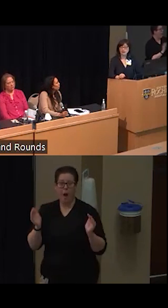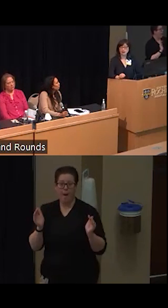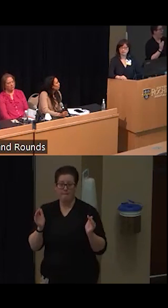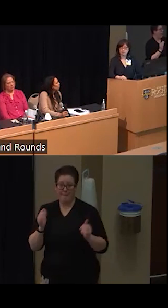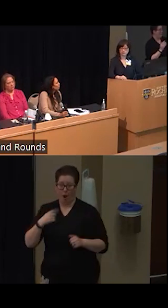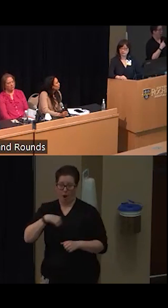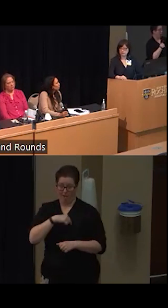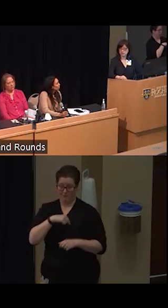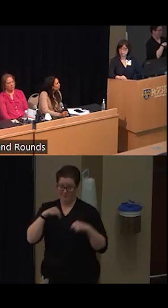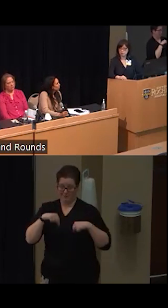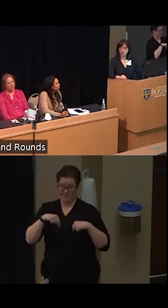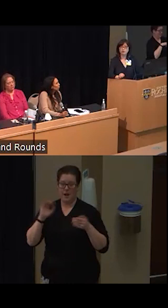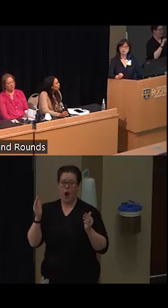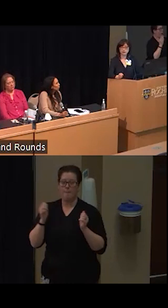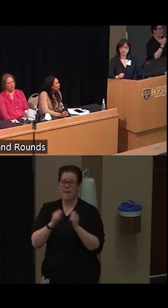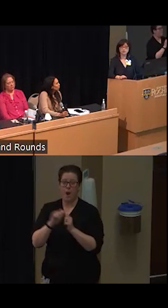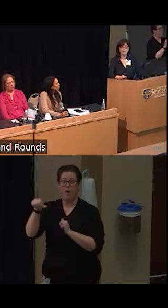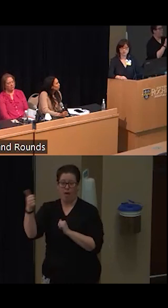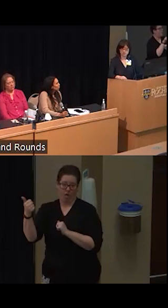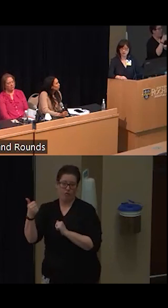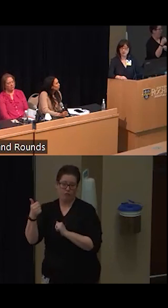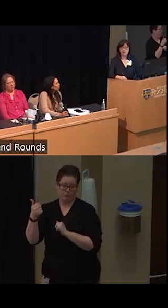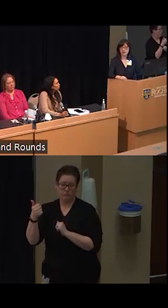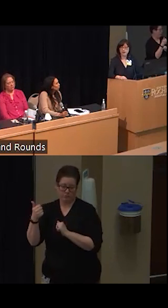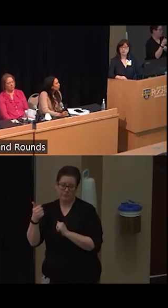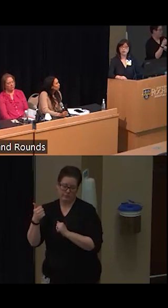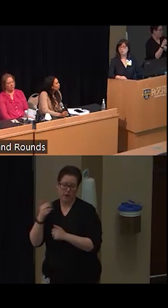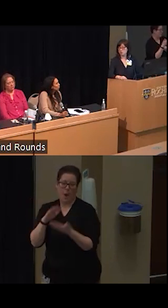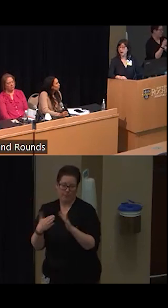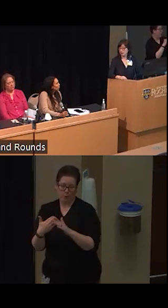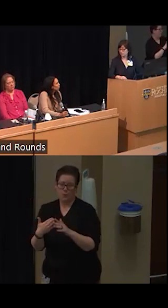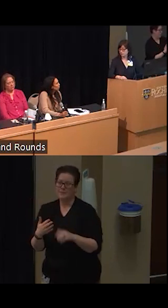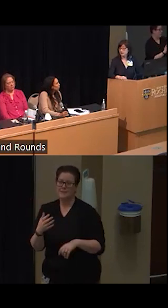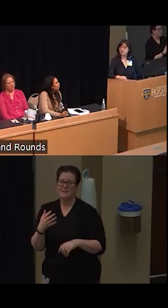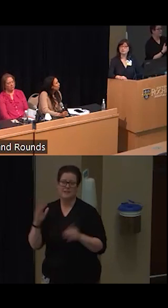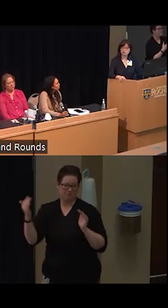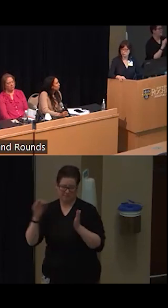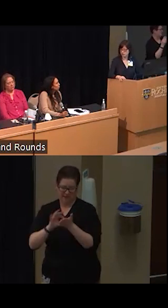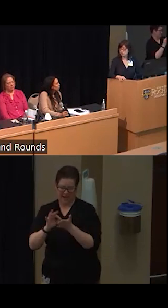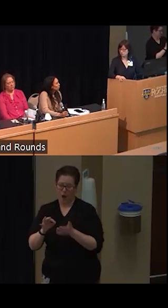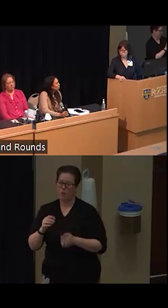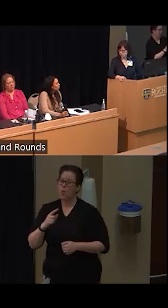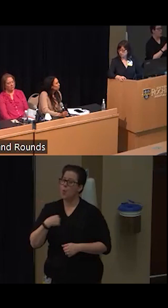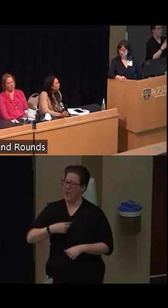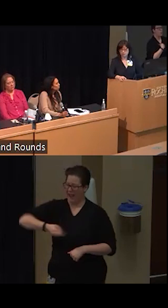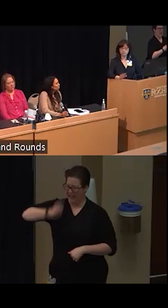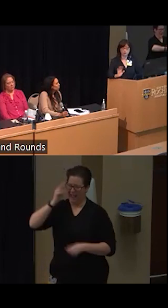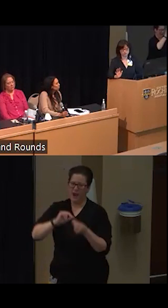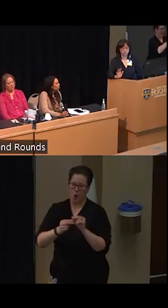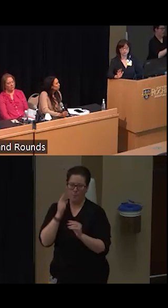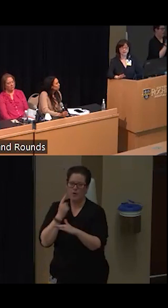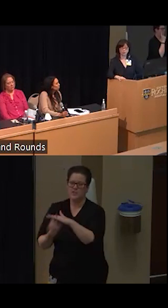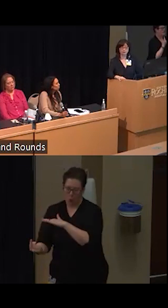facility to others in the community and we were high especially in seclusion both seclusion and